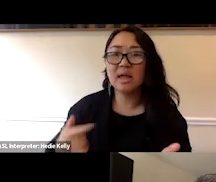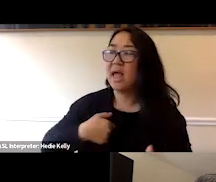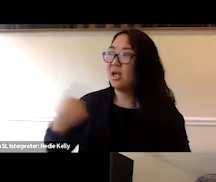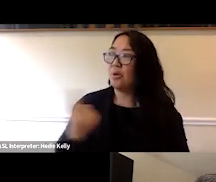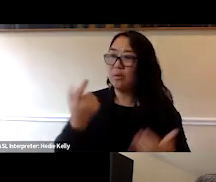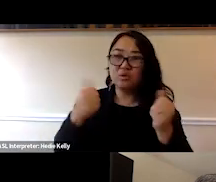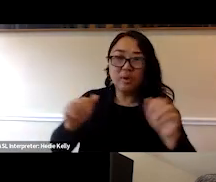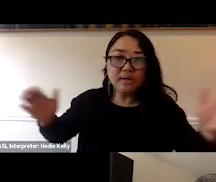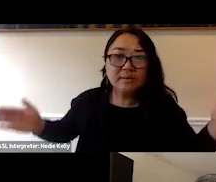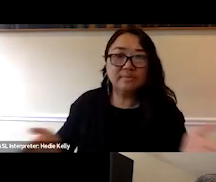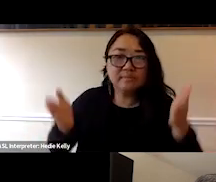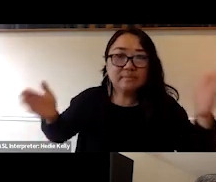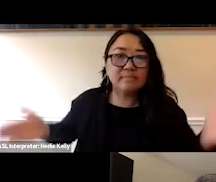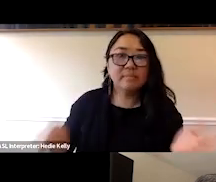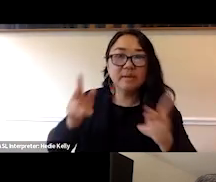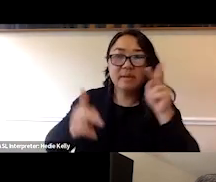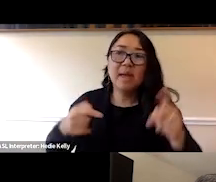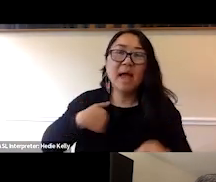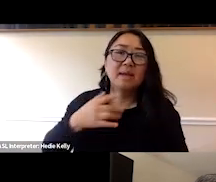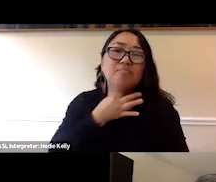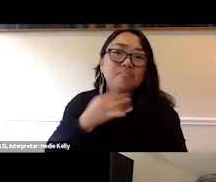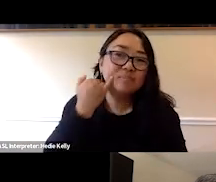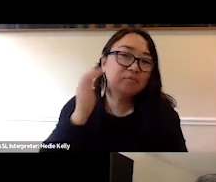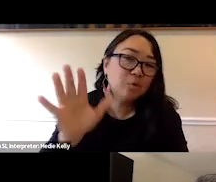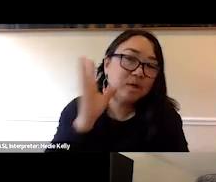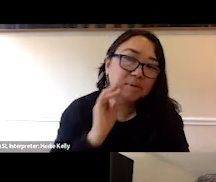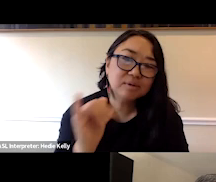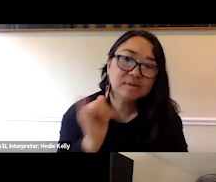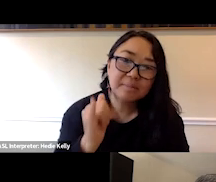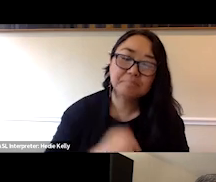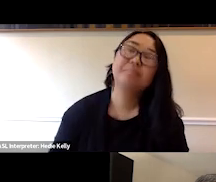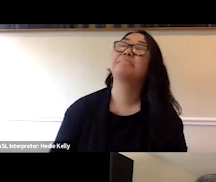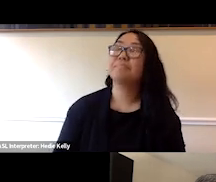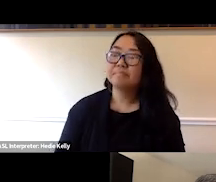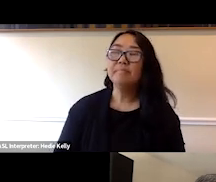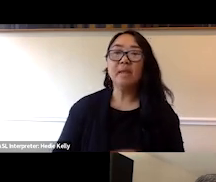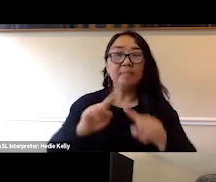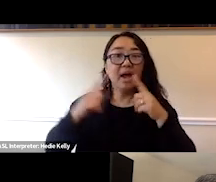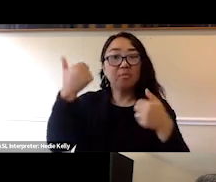and I'm curious if this is your experience too, but is that human testing and human